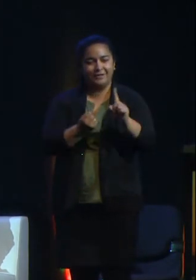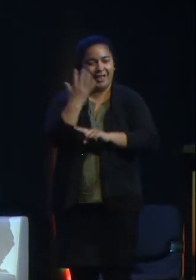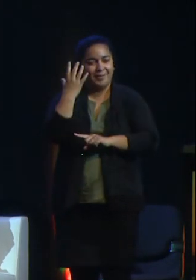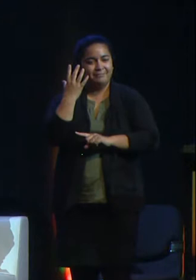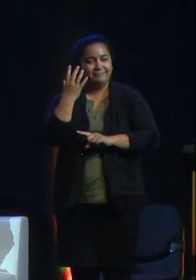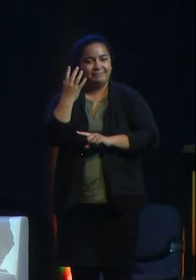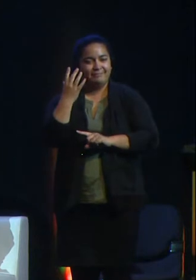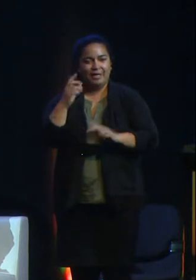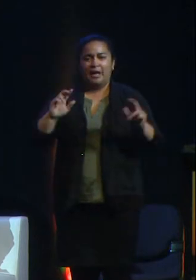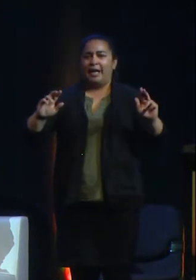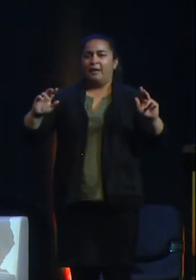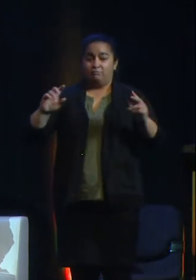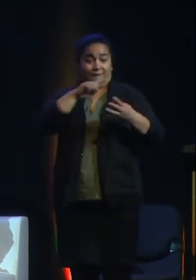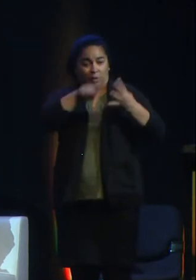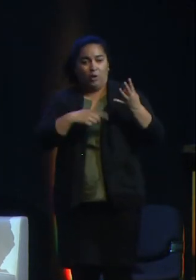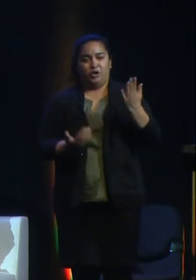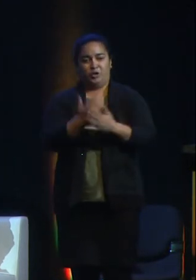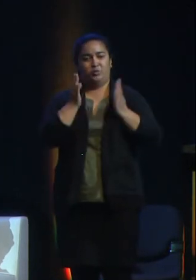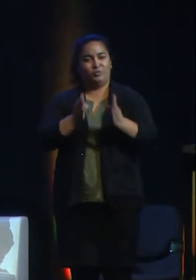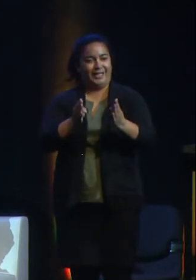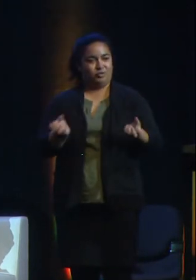least four forms of new renewable energy to help us.